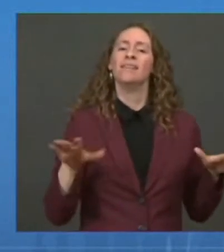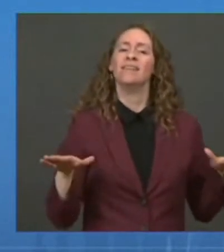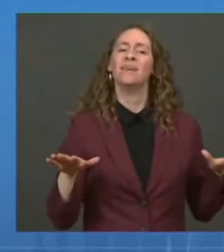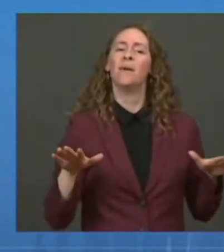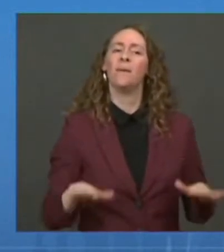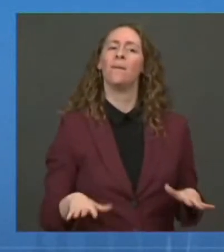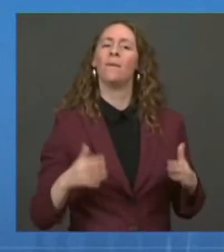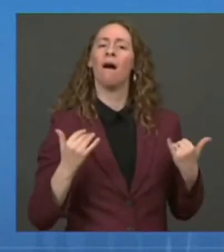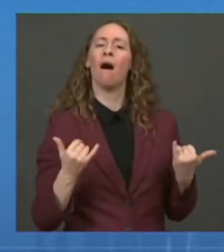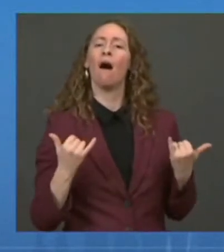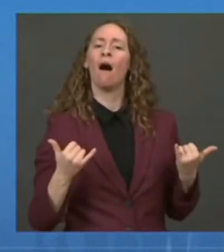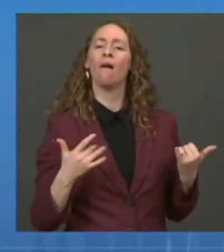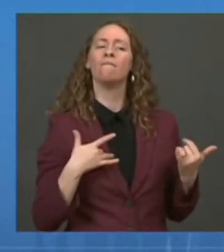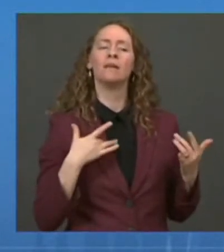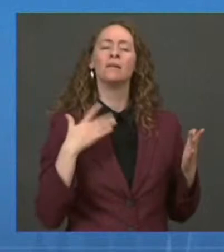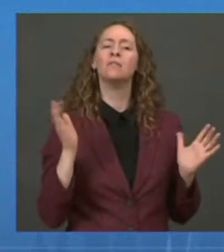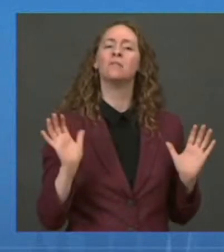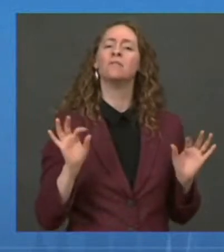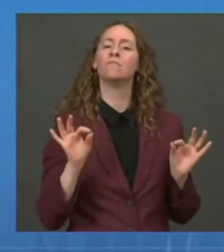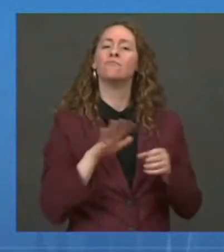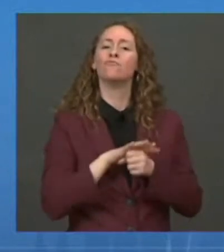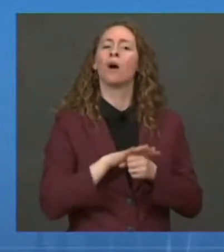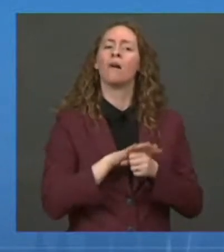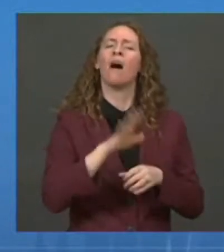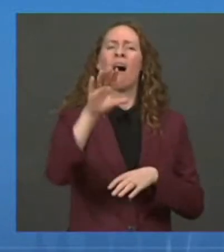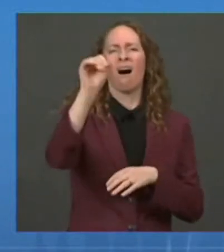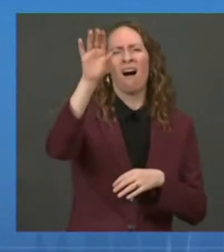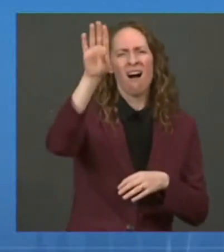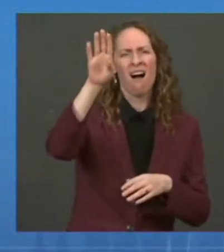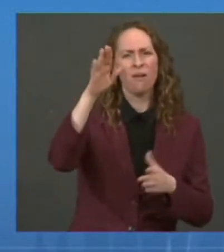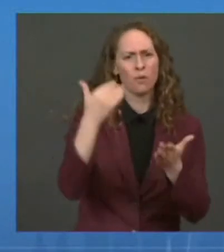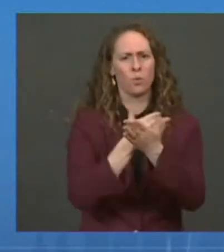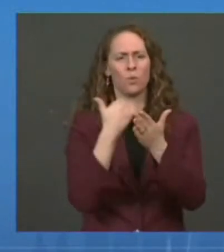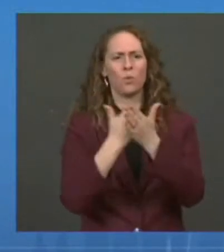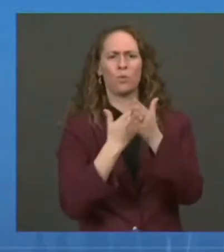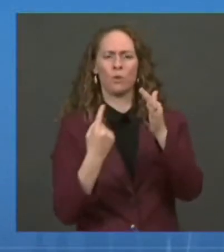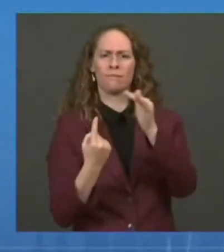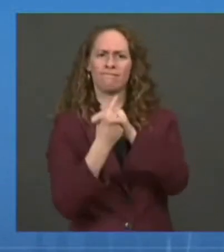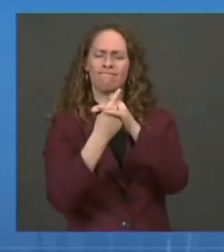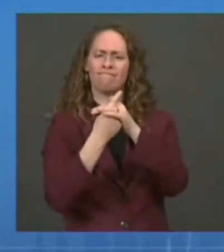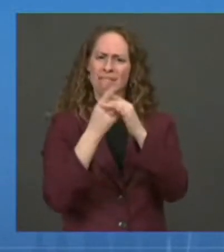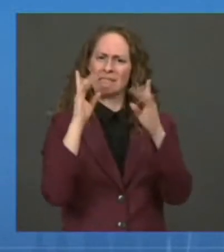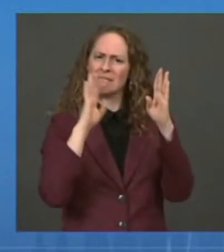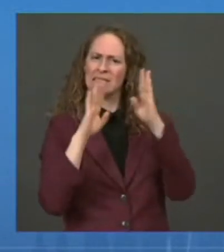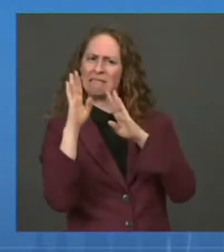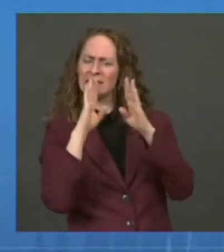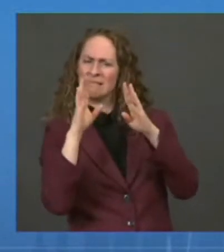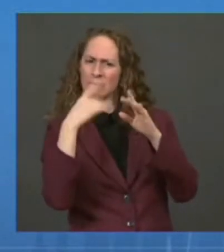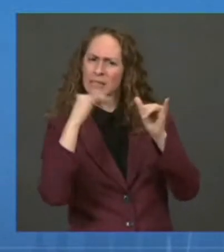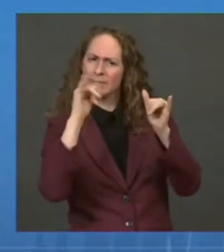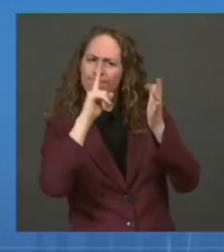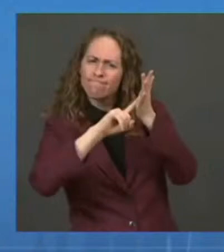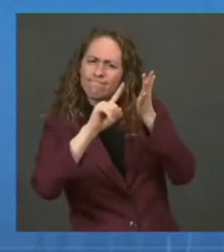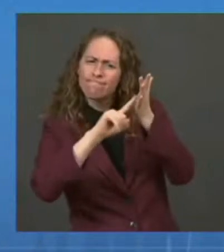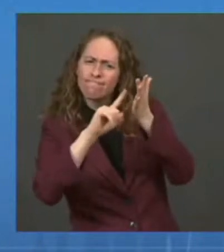COVID. SO I REMAINED ENCOURAGED THAT THE EXTRAORDINARY STDES WE MADE IN THE PAST YEAR YES